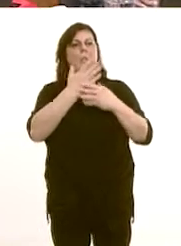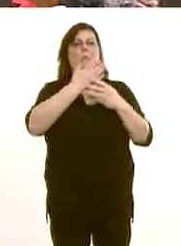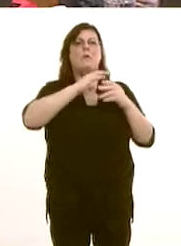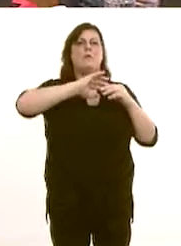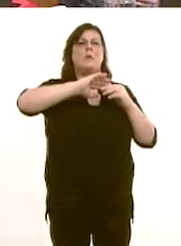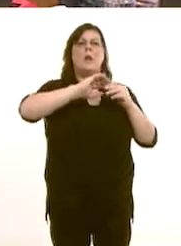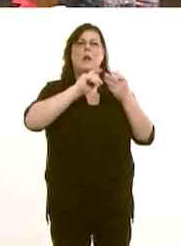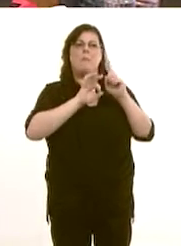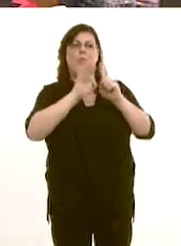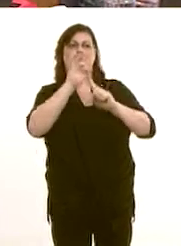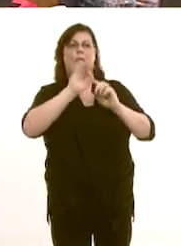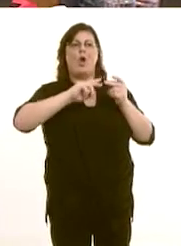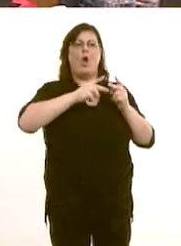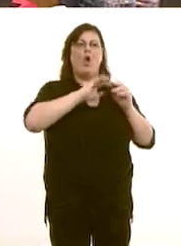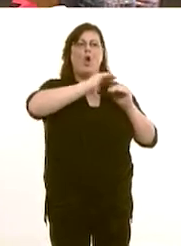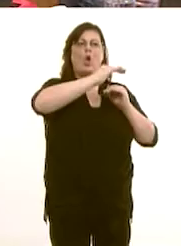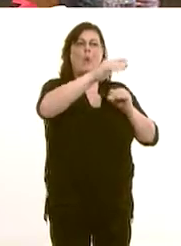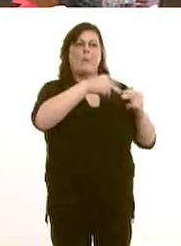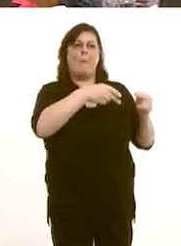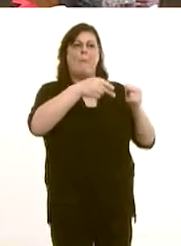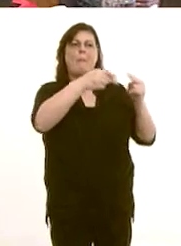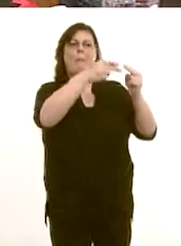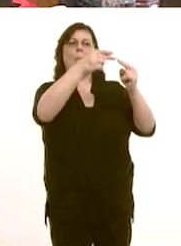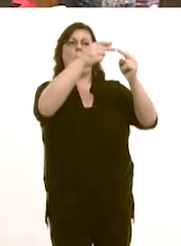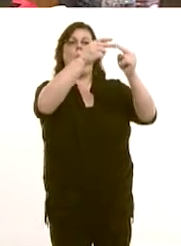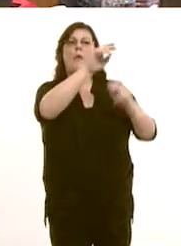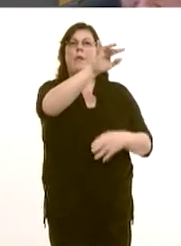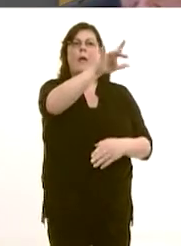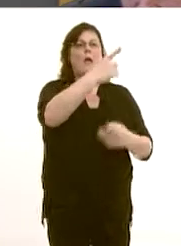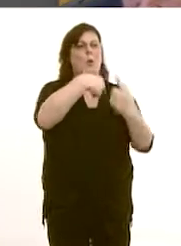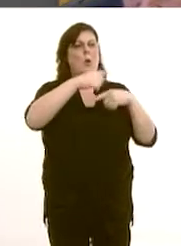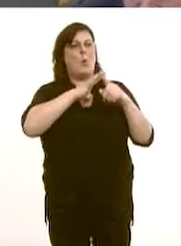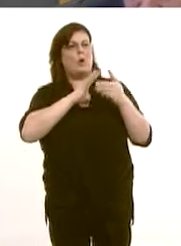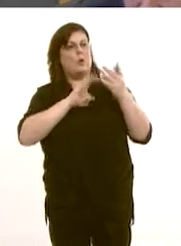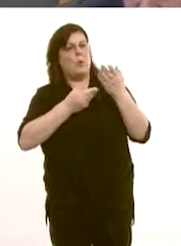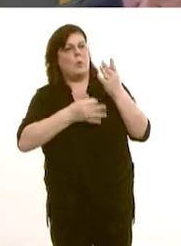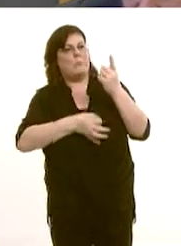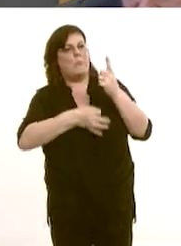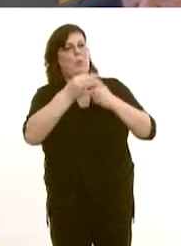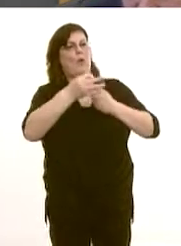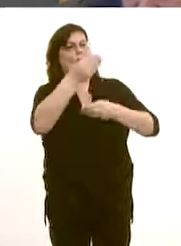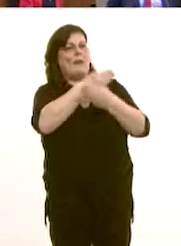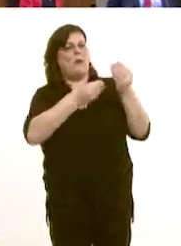as well, and we’re still continuing to work with the council to develop the economy and tourism of Ynys MÙn.